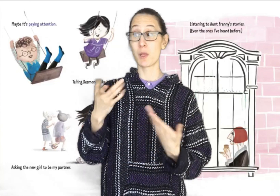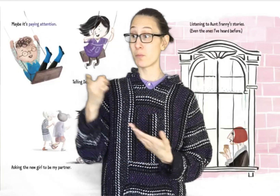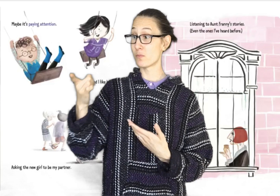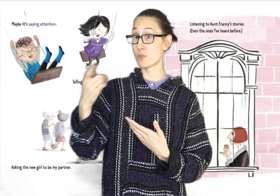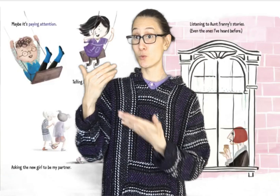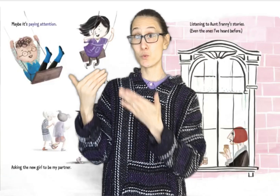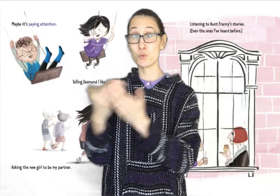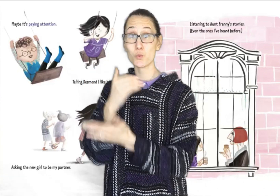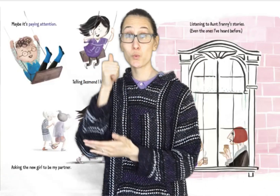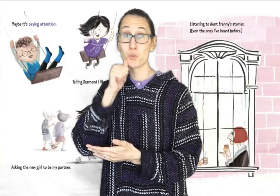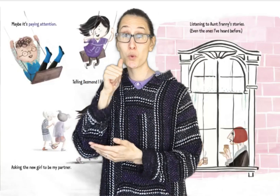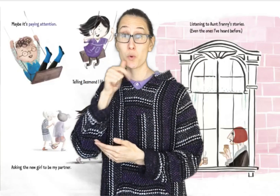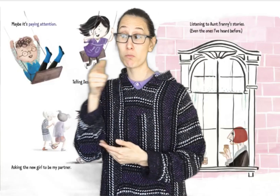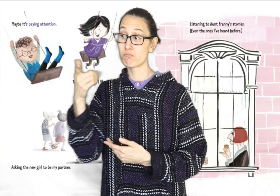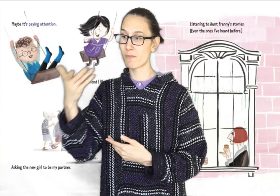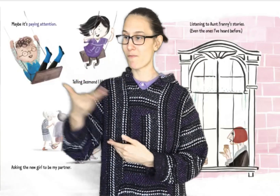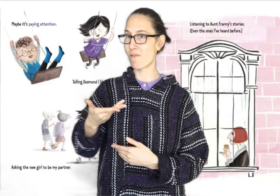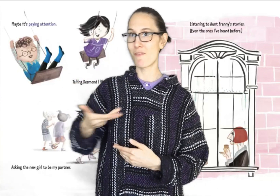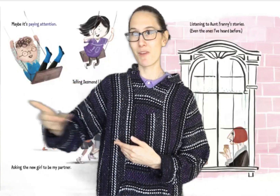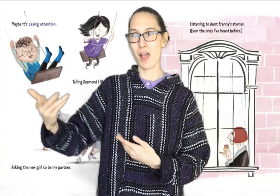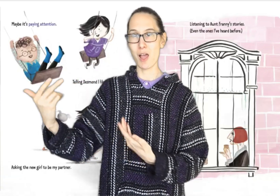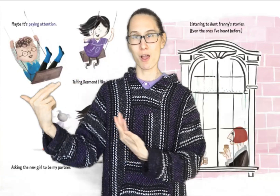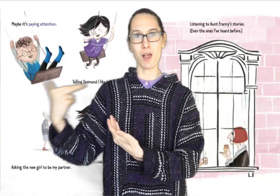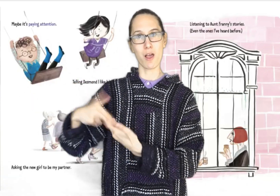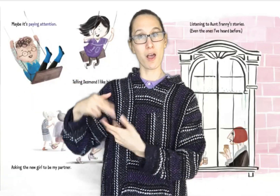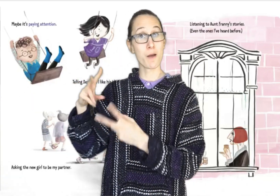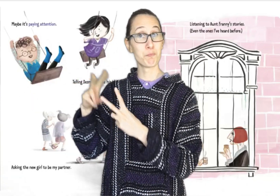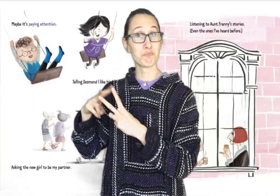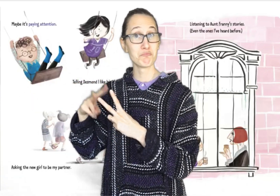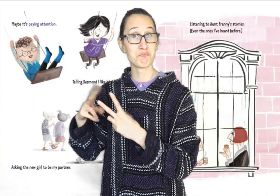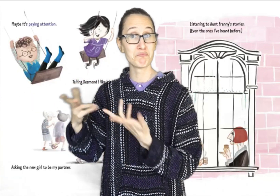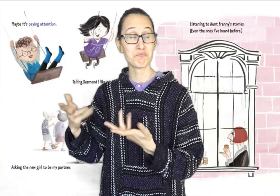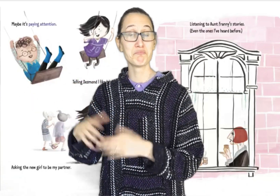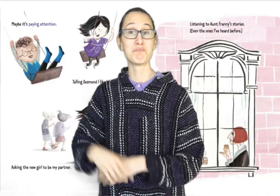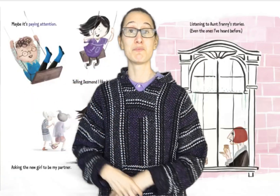Asking the new girl to be my partner